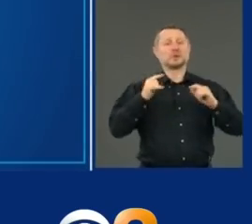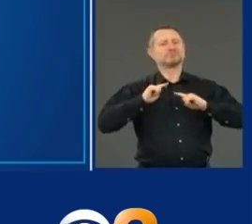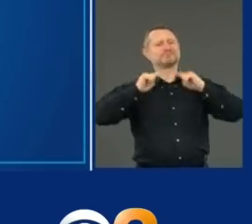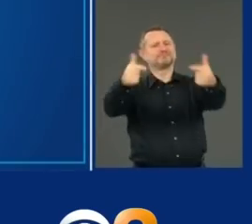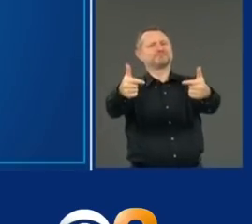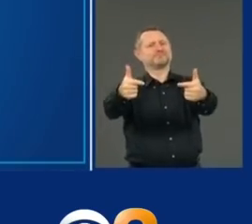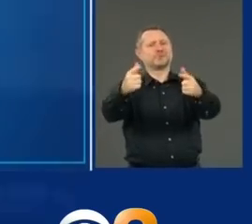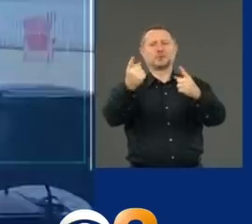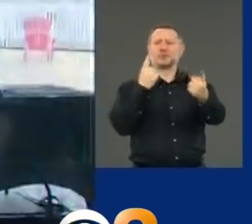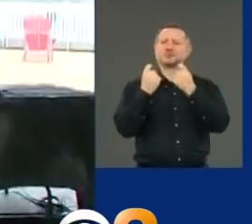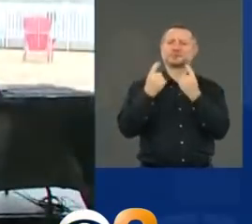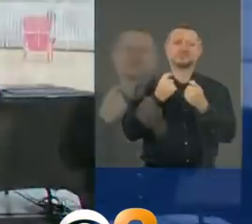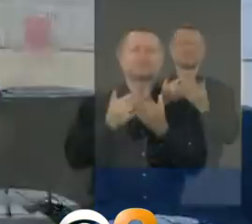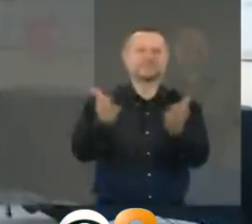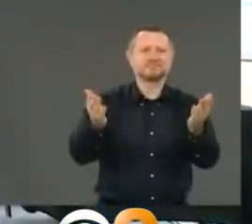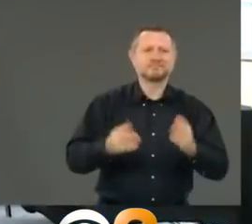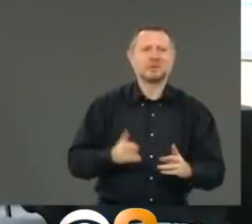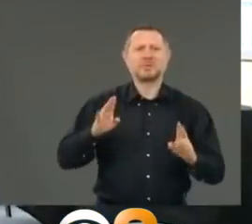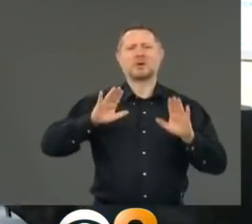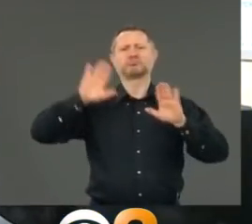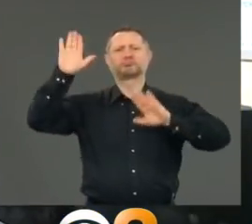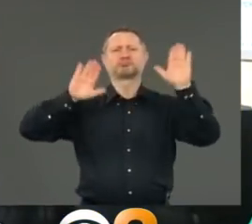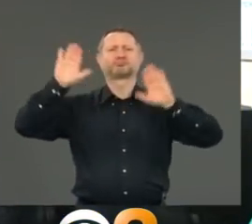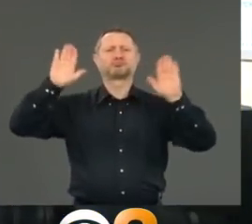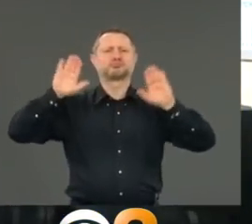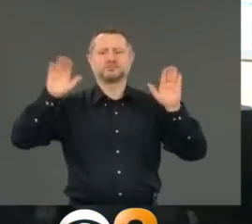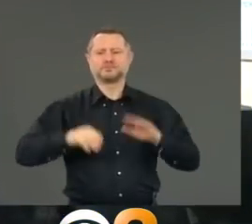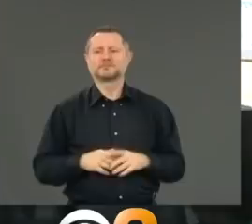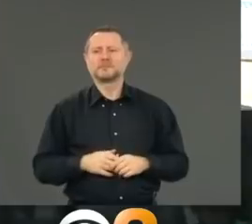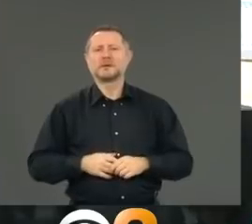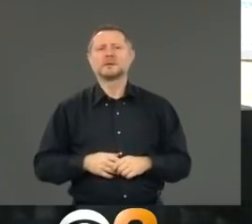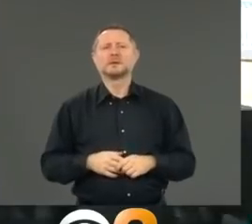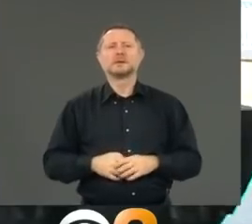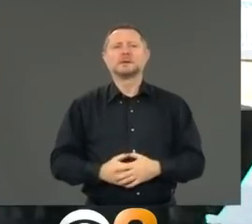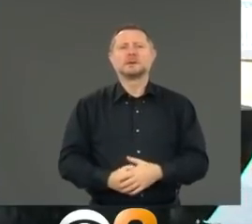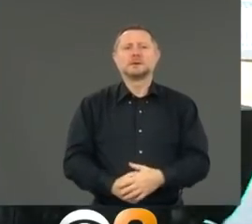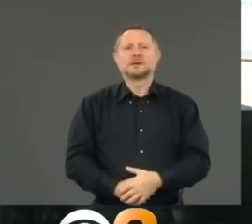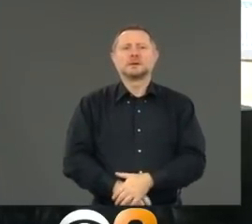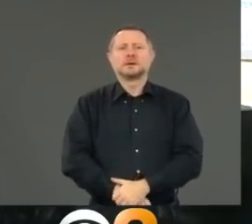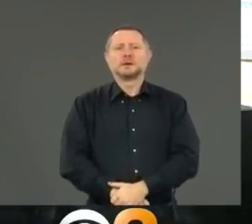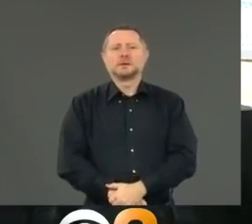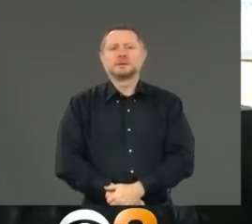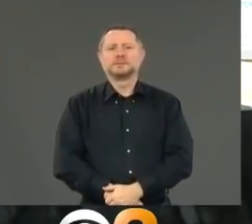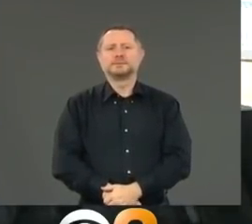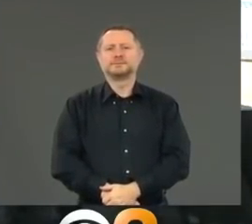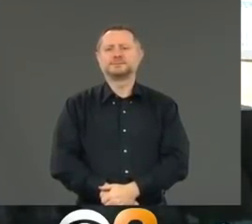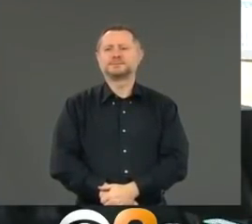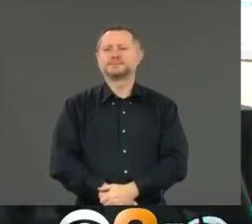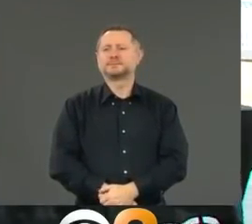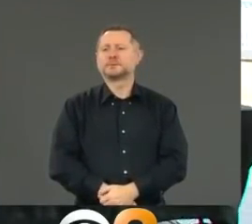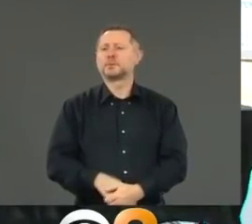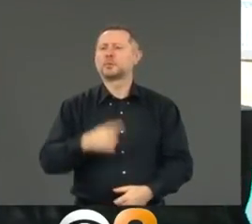. THAT'S WHAT IT MEANS TO BE NEW YORK TOUGH AND SMART AND UNITED AND DISCIPLINED AND LOVING. QUESTIONS?